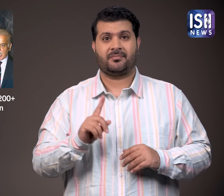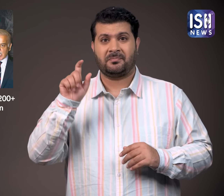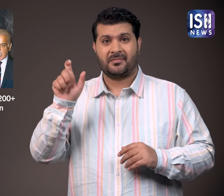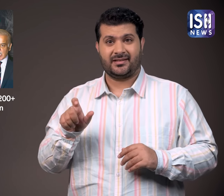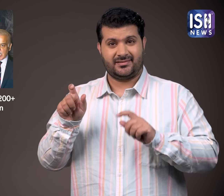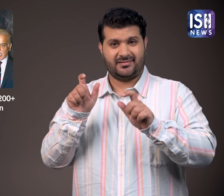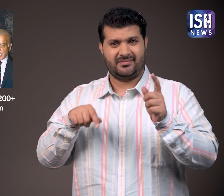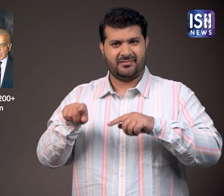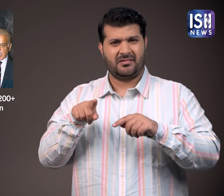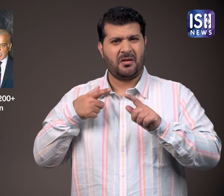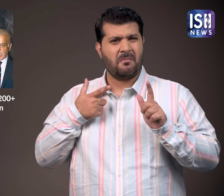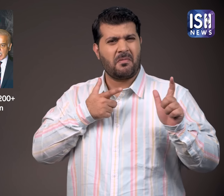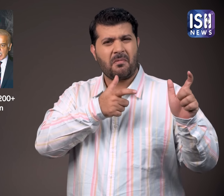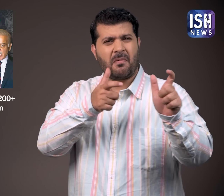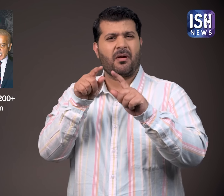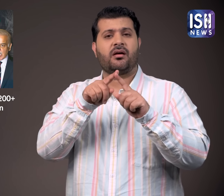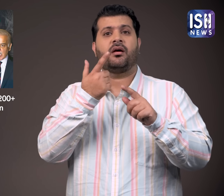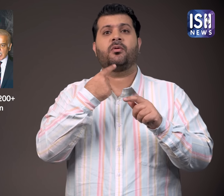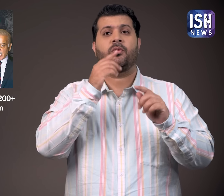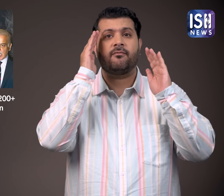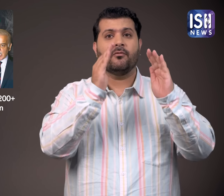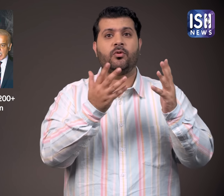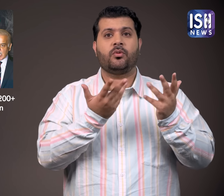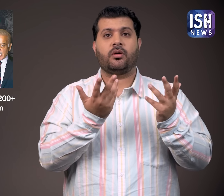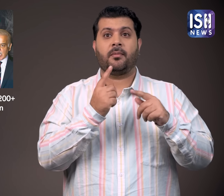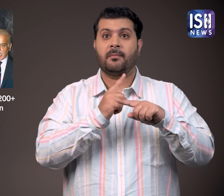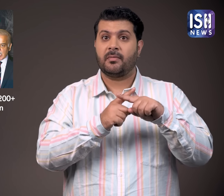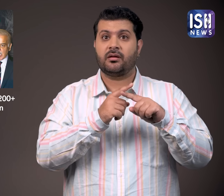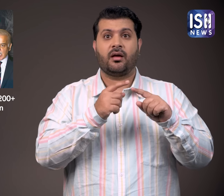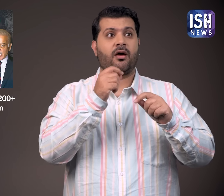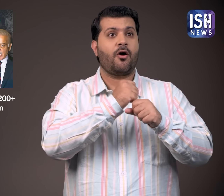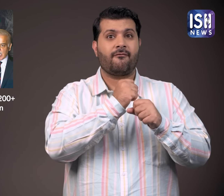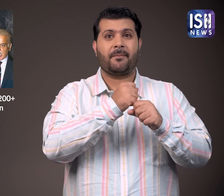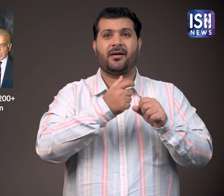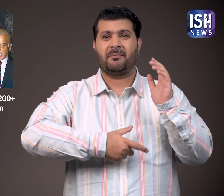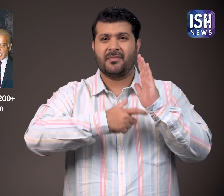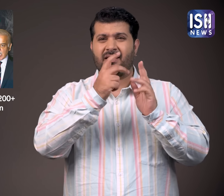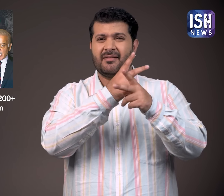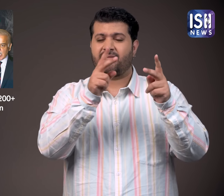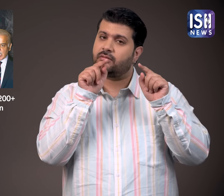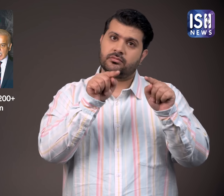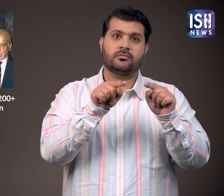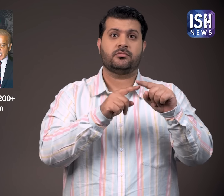The attackers fired at government buildings